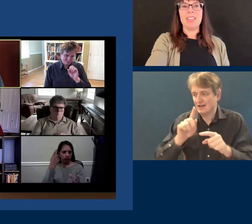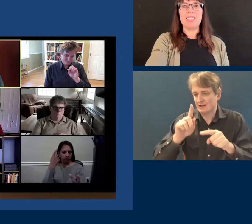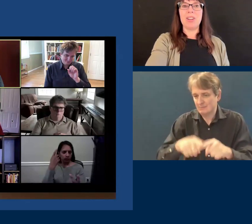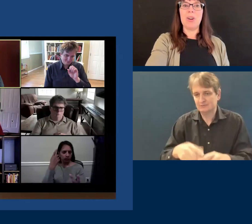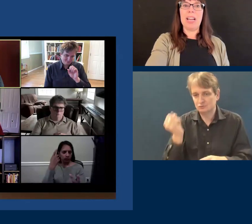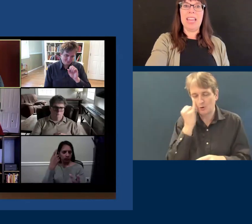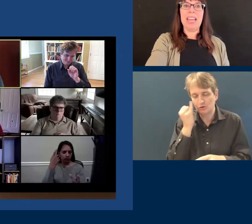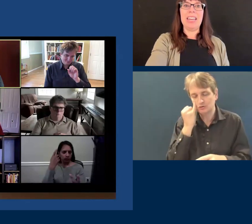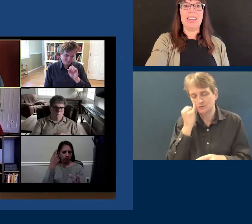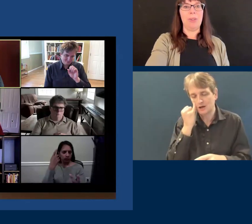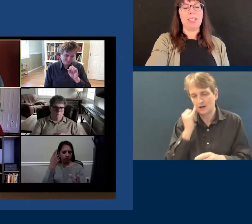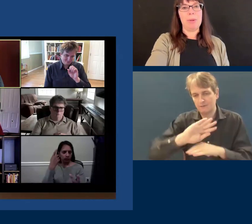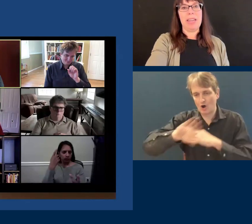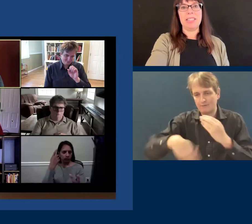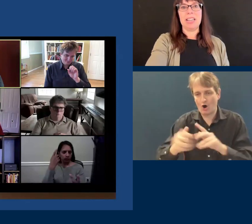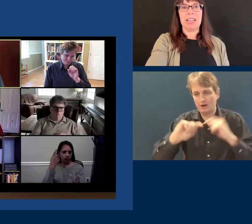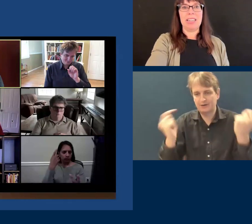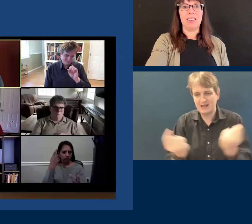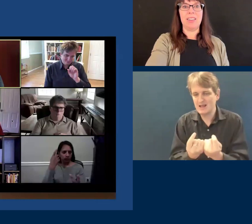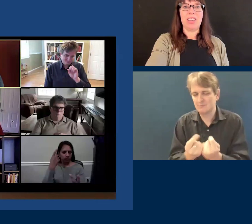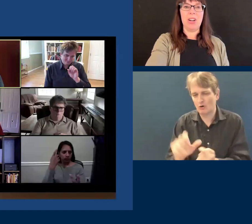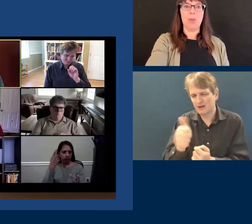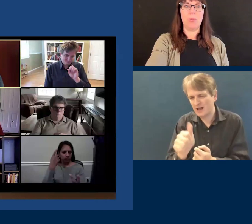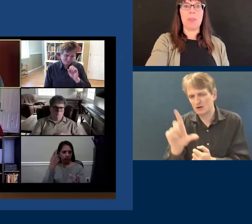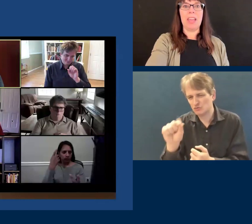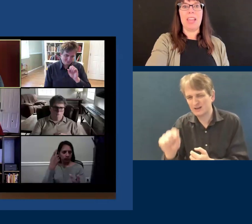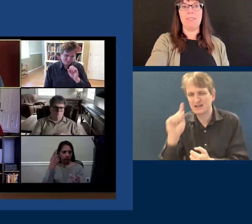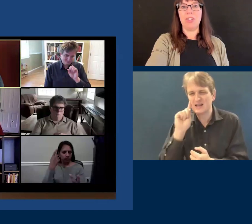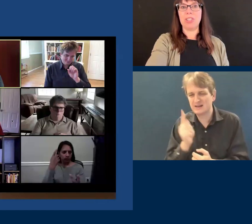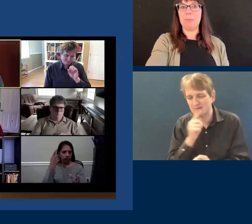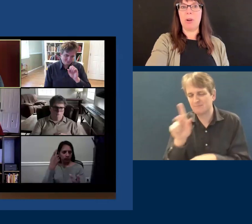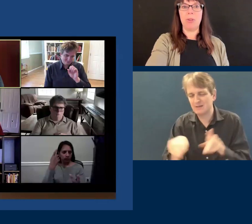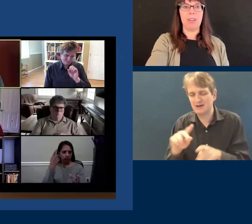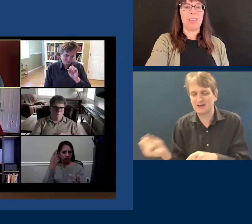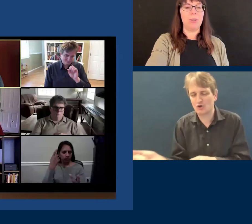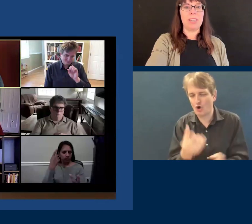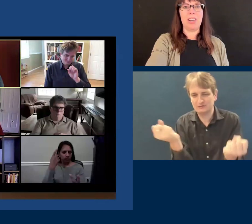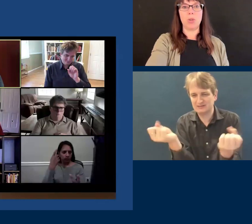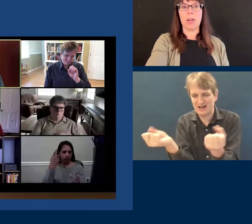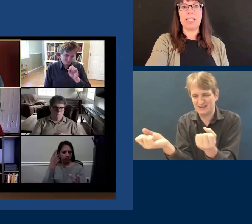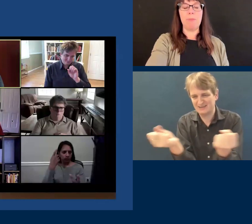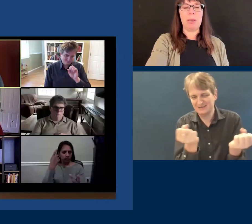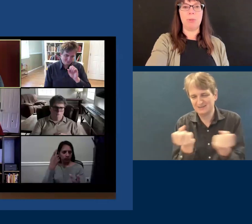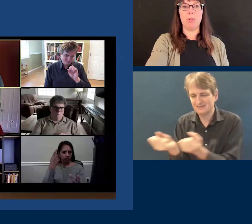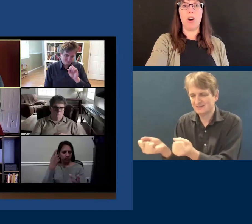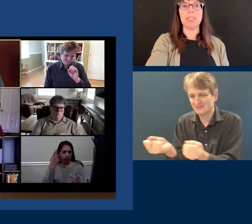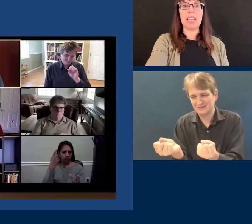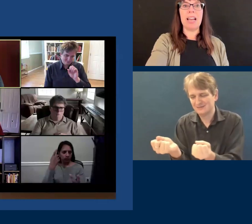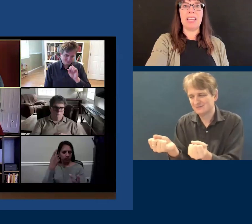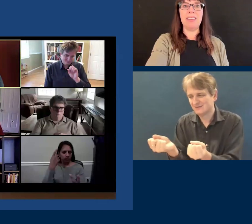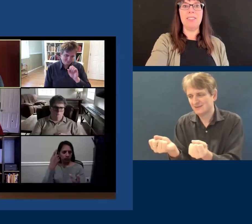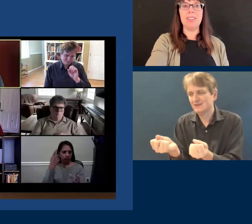So again. It really depends on, you know, if you're talking about, you know, 10 or 20 deaf people who all sign